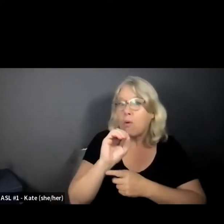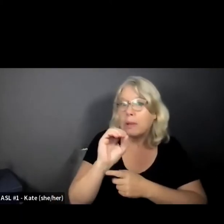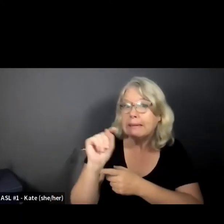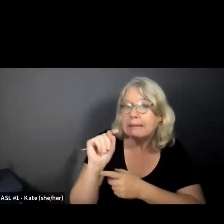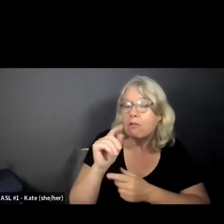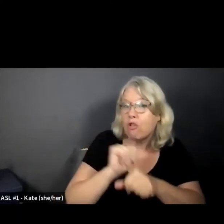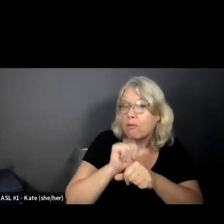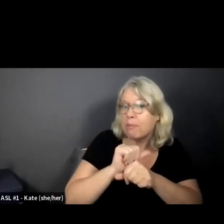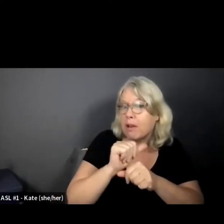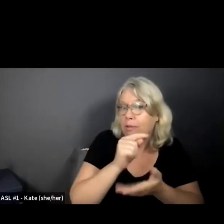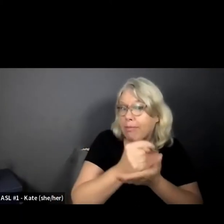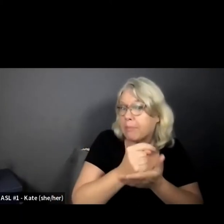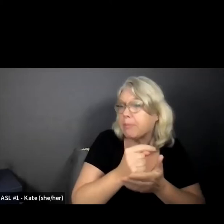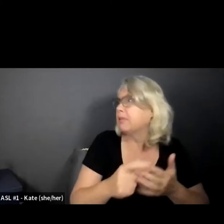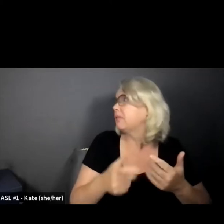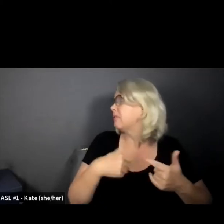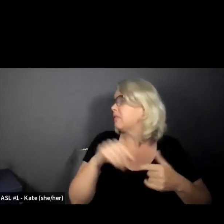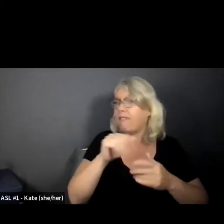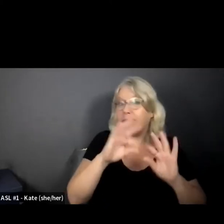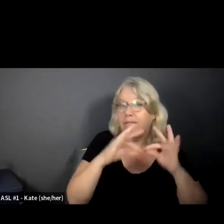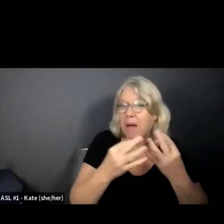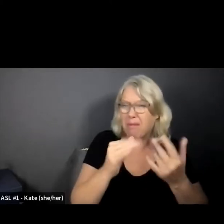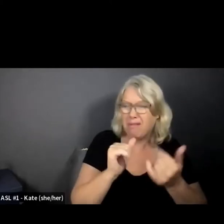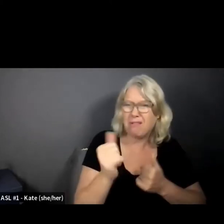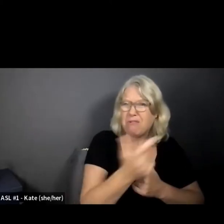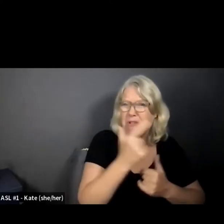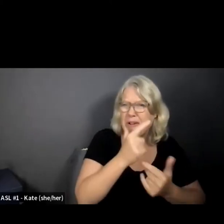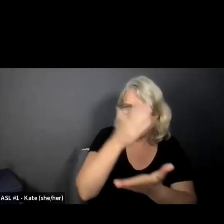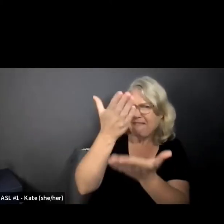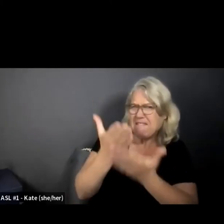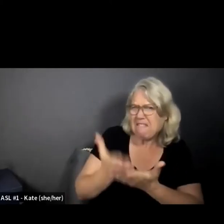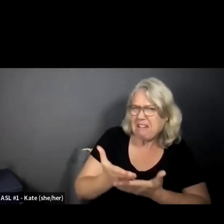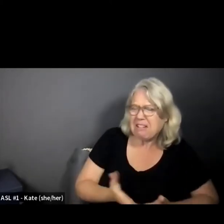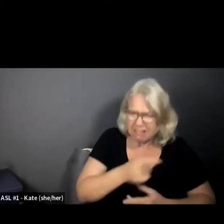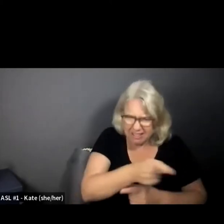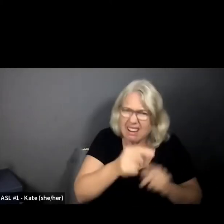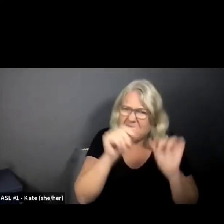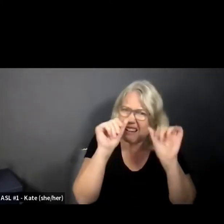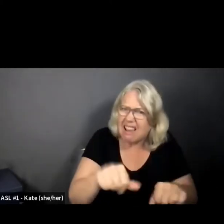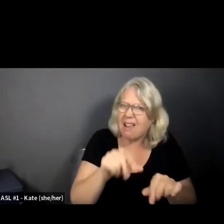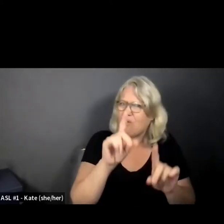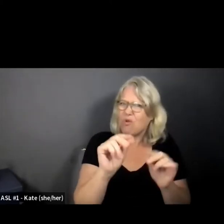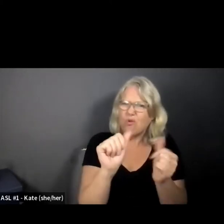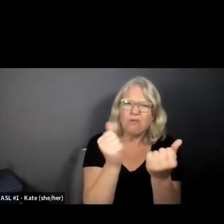ESTABLISHED SHE COULD PERFORM THE DUTIES, INCLUDING LIFTING.